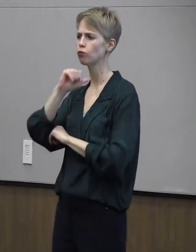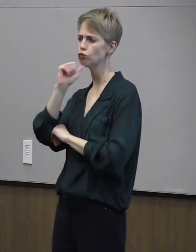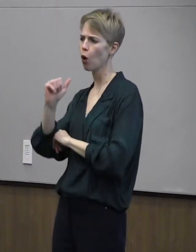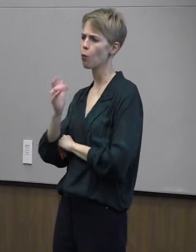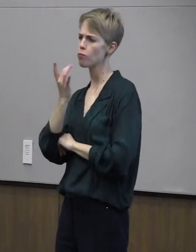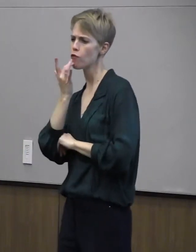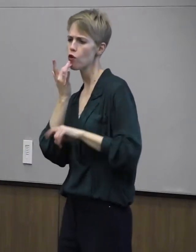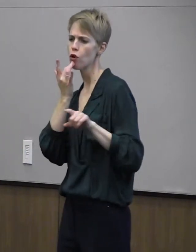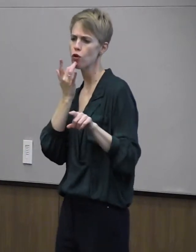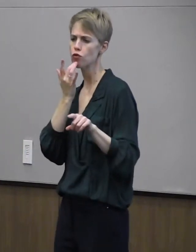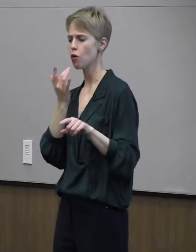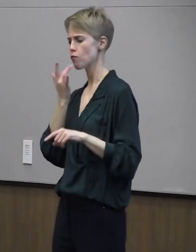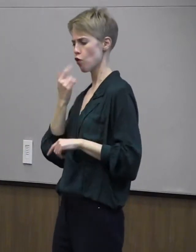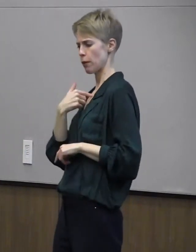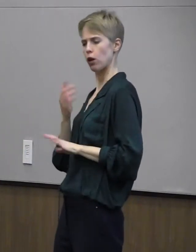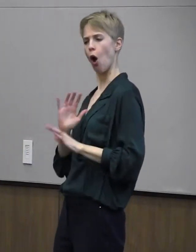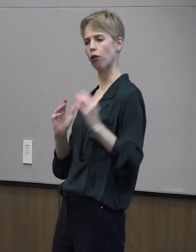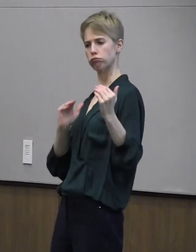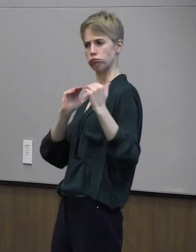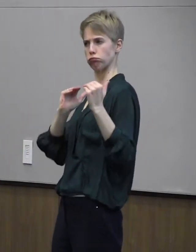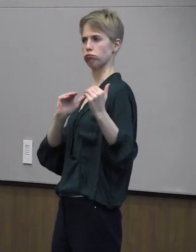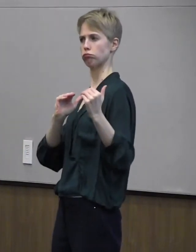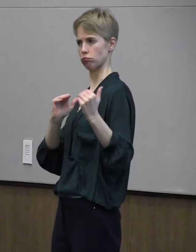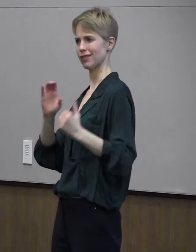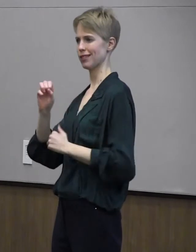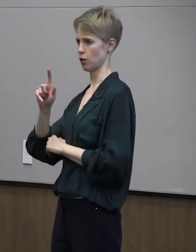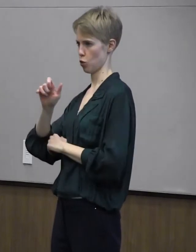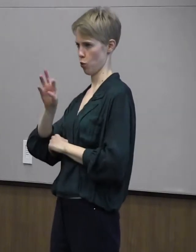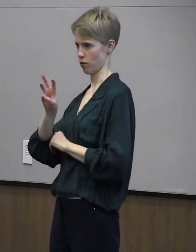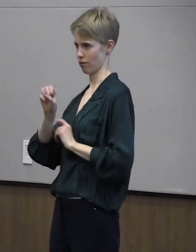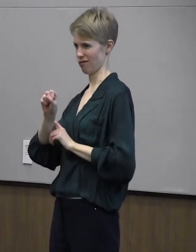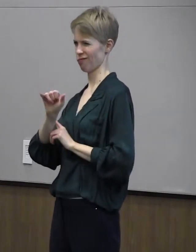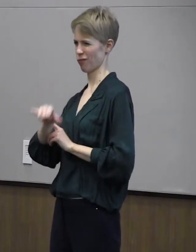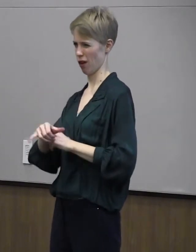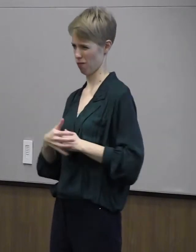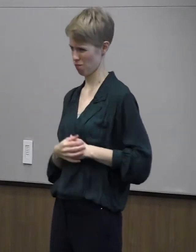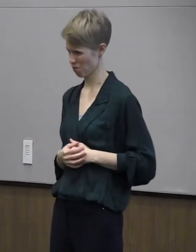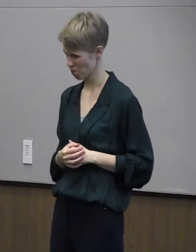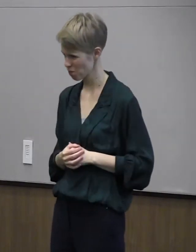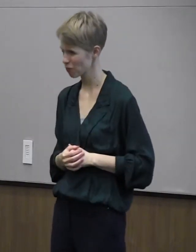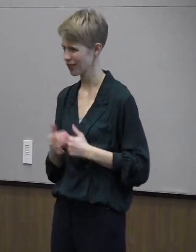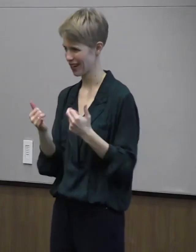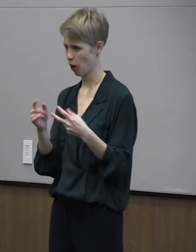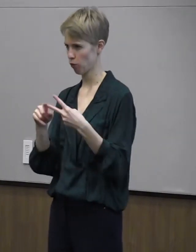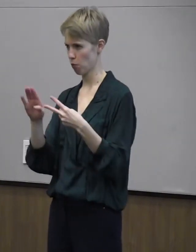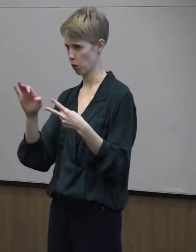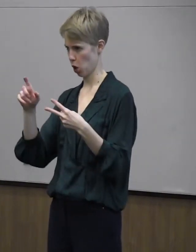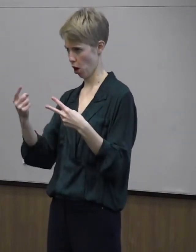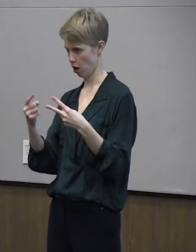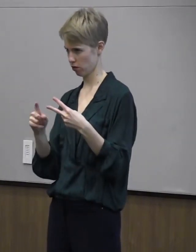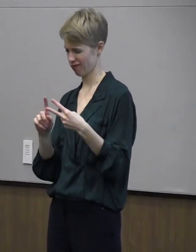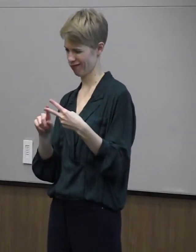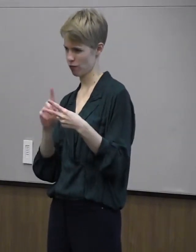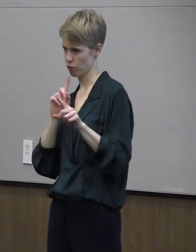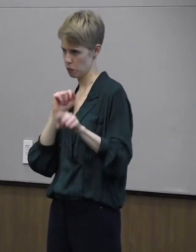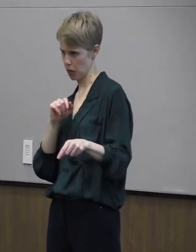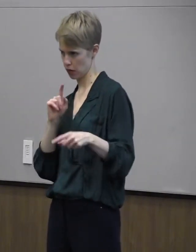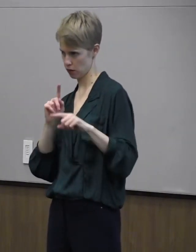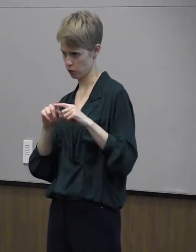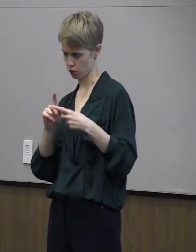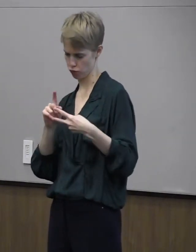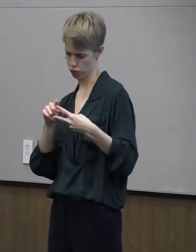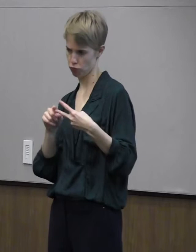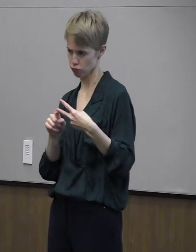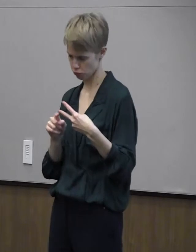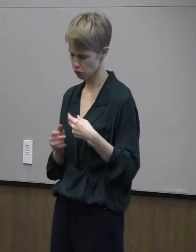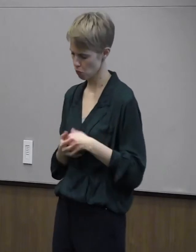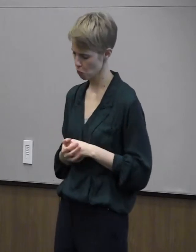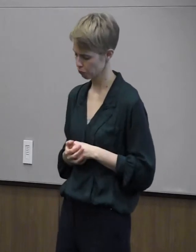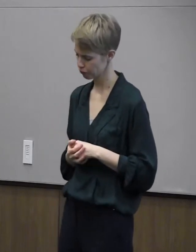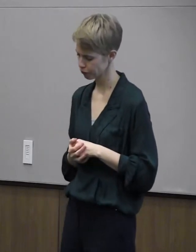himself. And that was CS Lewis. And this part is the blogger's response. I suspect